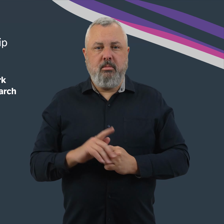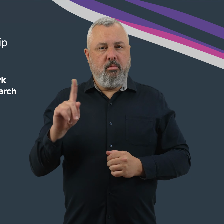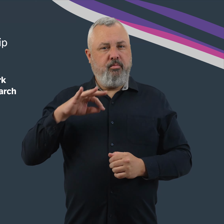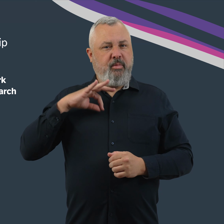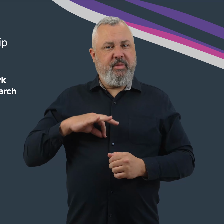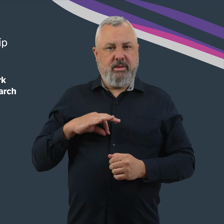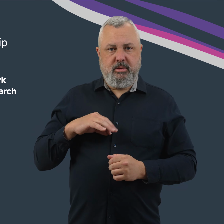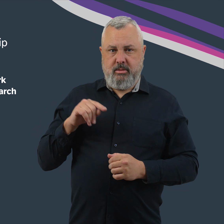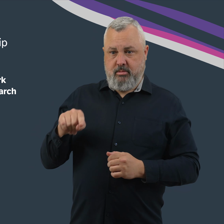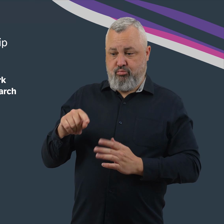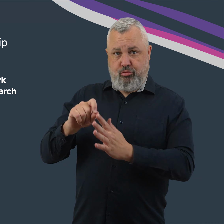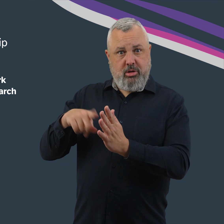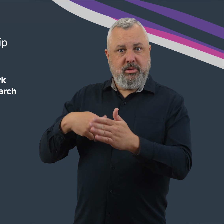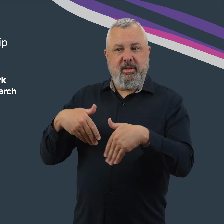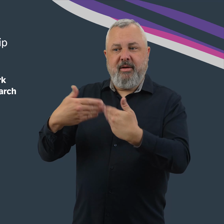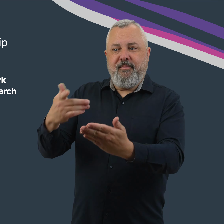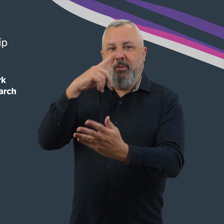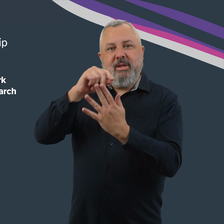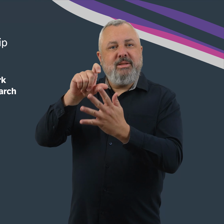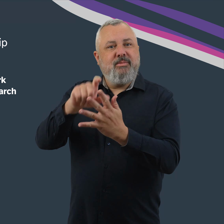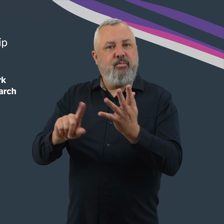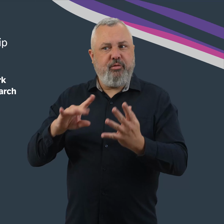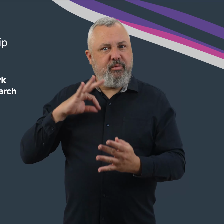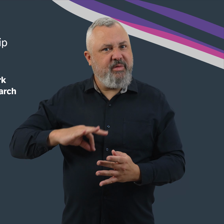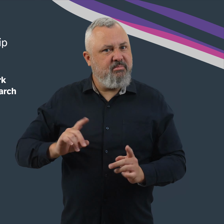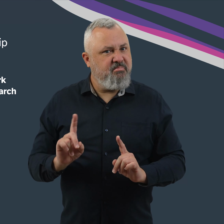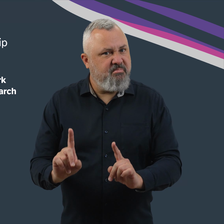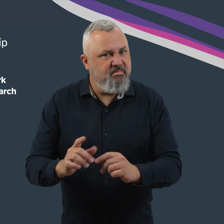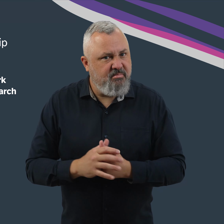What are the potential benefits of the project for people with disability?